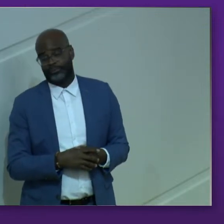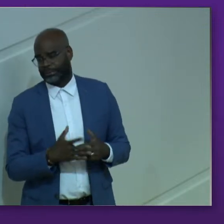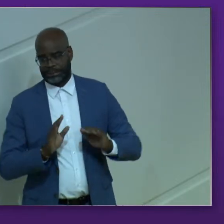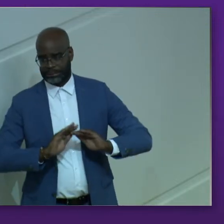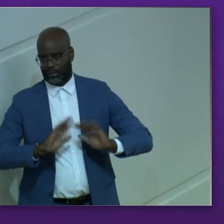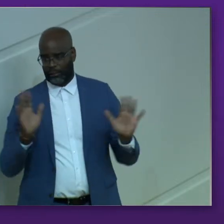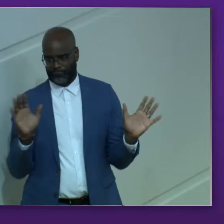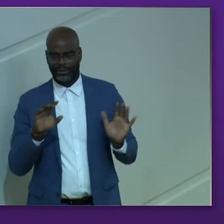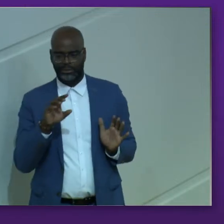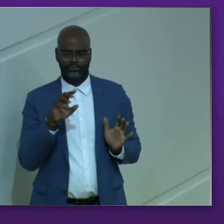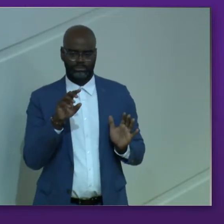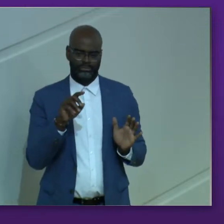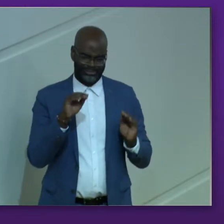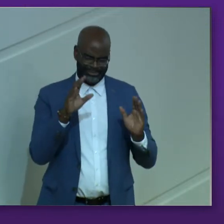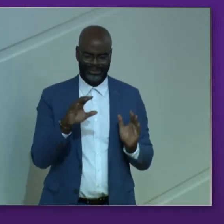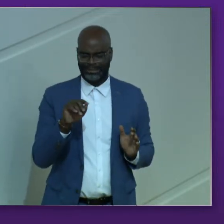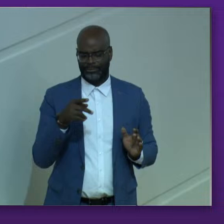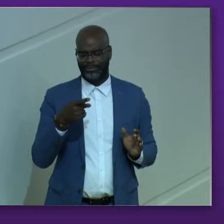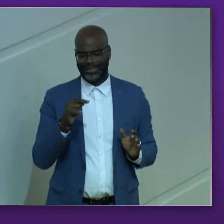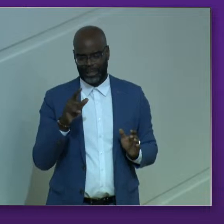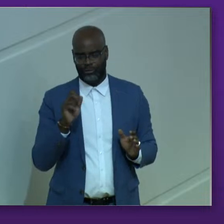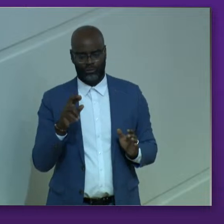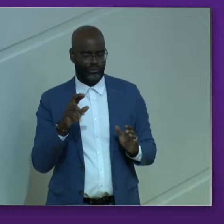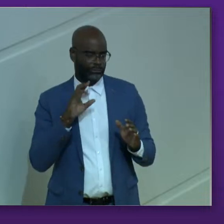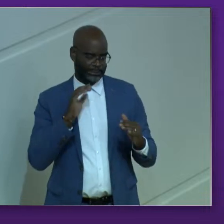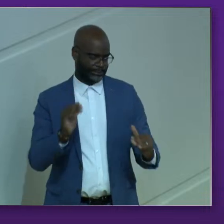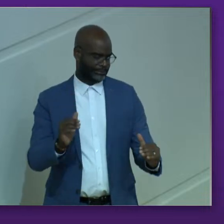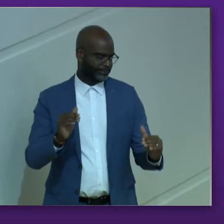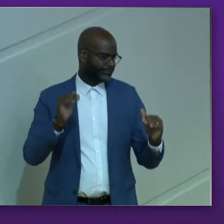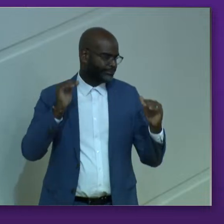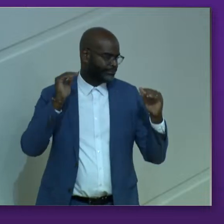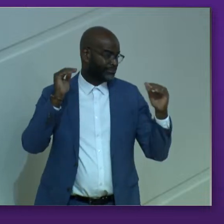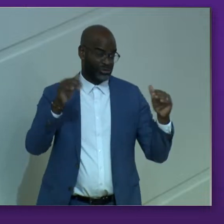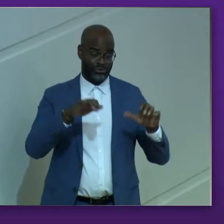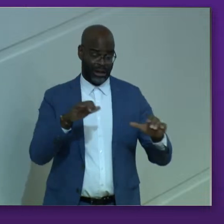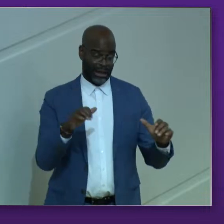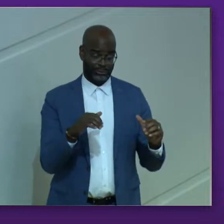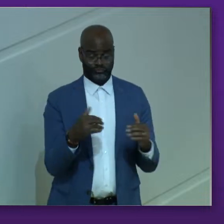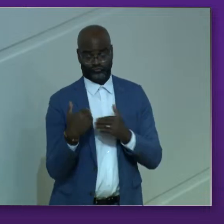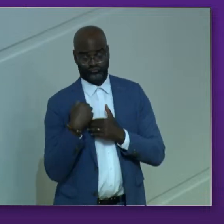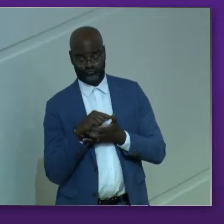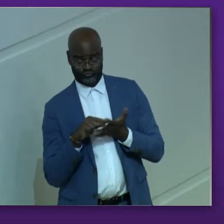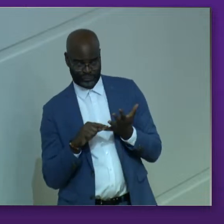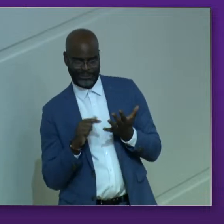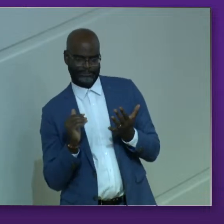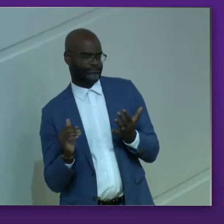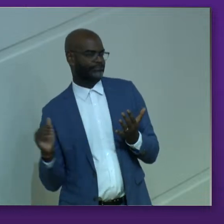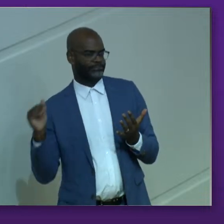COMPASSION, KINDNESS, AND RESPECT. IT IS EVIDENT THAT PROF. TANNER